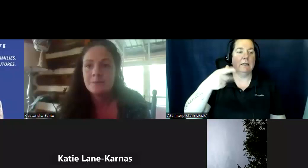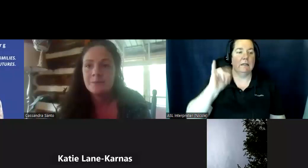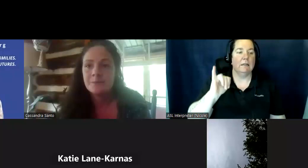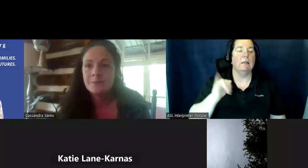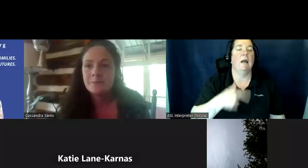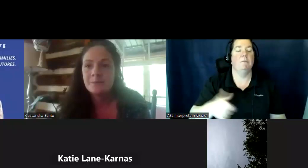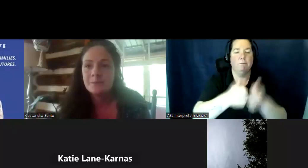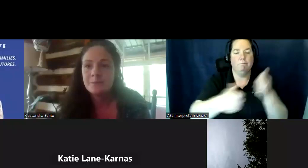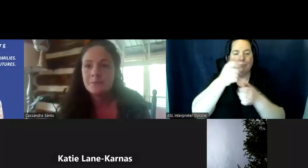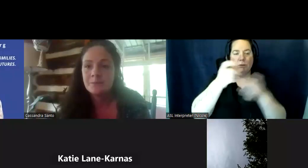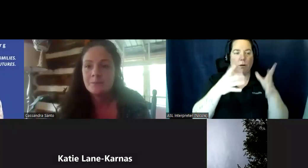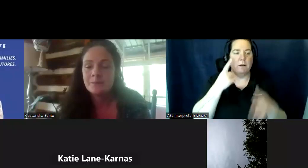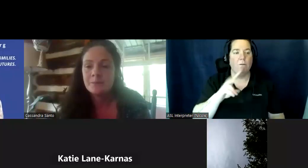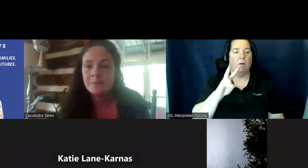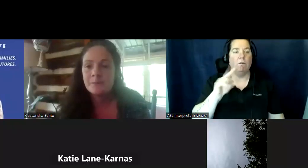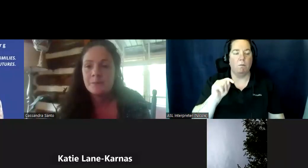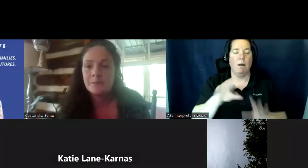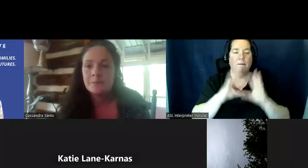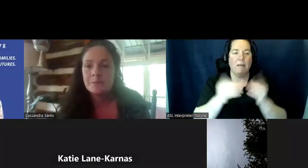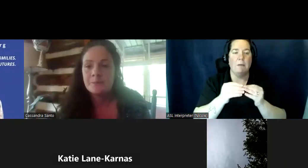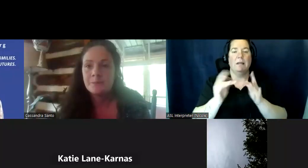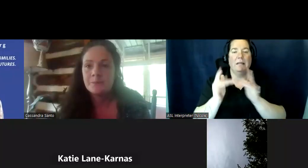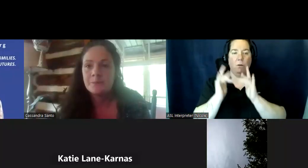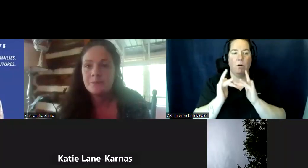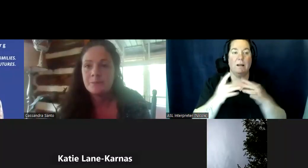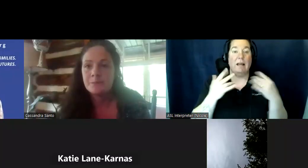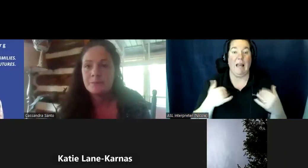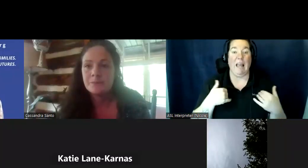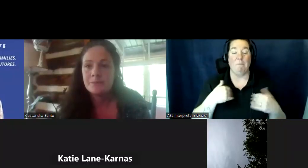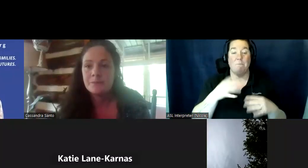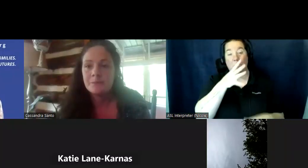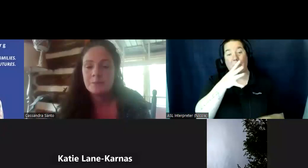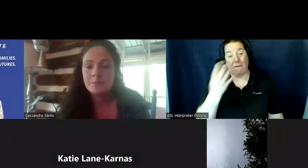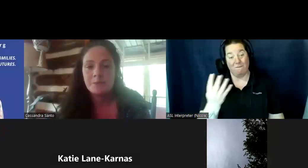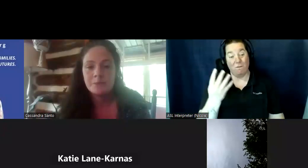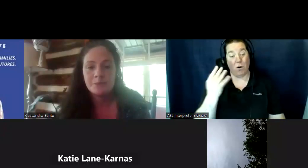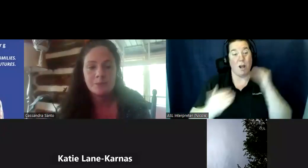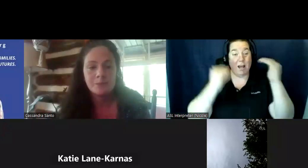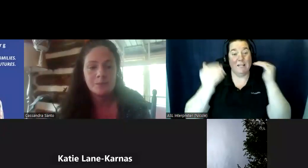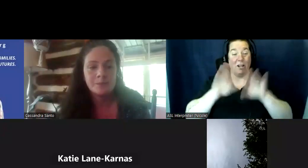Network. I'm also the parent of four now adult children. I speak from the parent perspective,